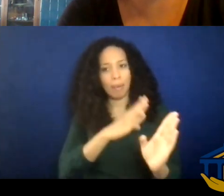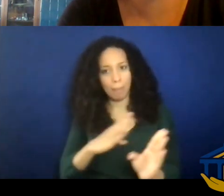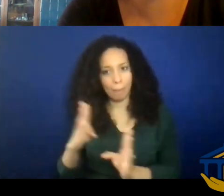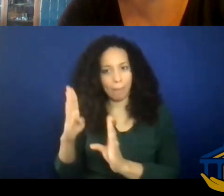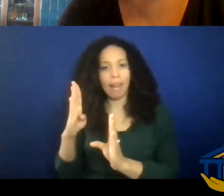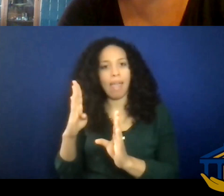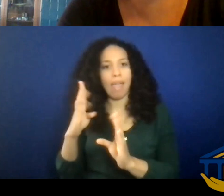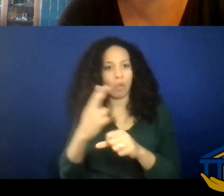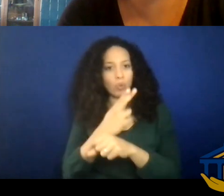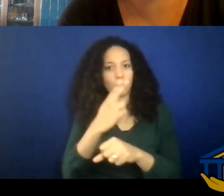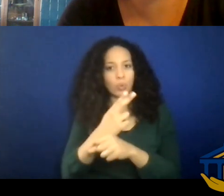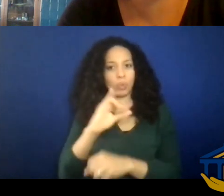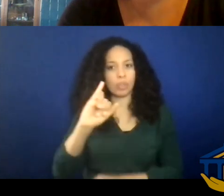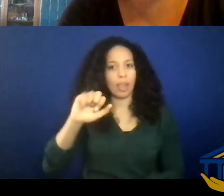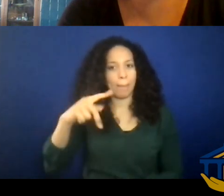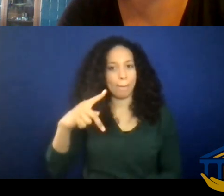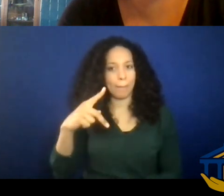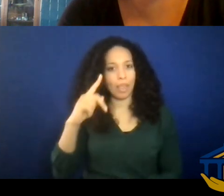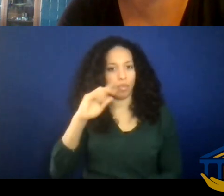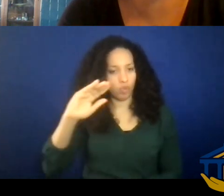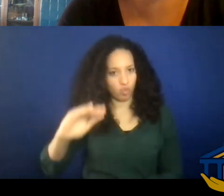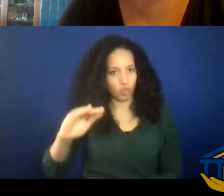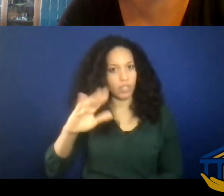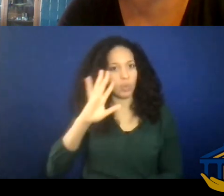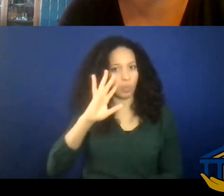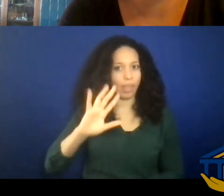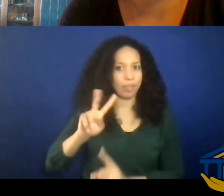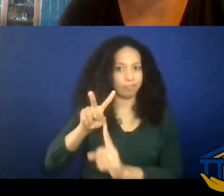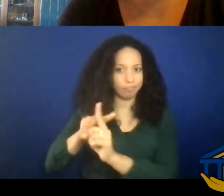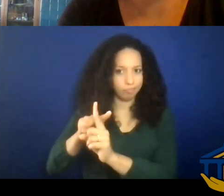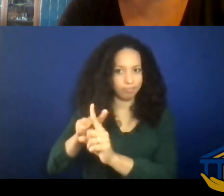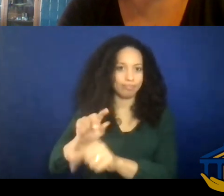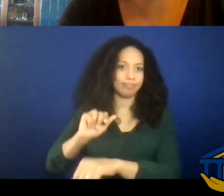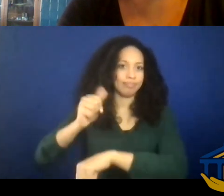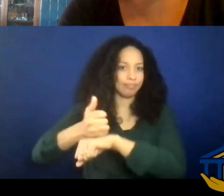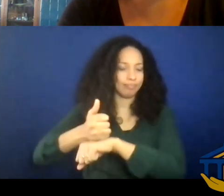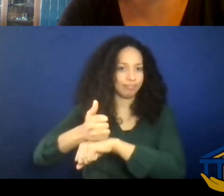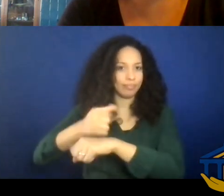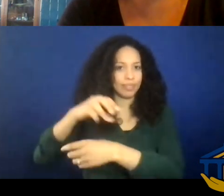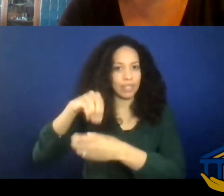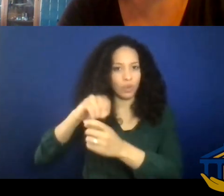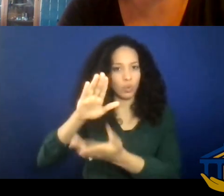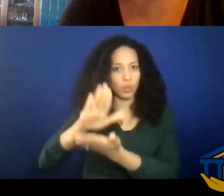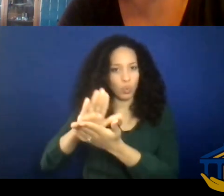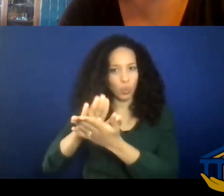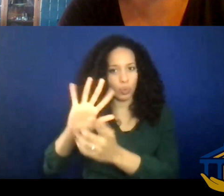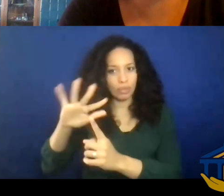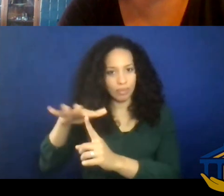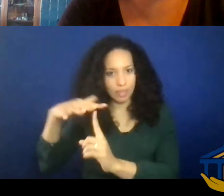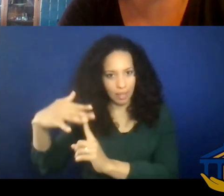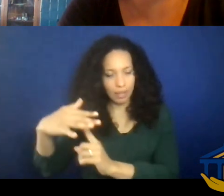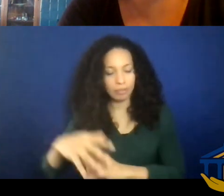for the child and, and implement it in the school setting. And in Pennsylvania that is done on a